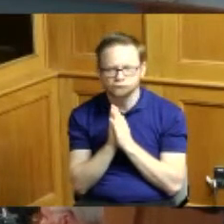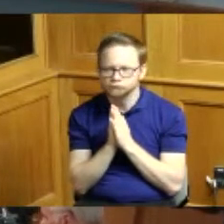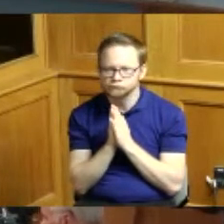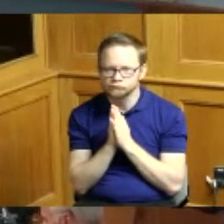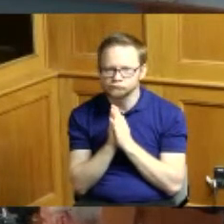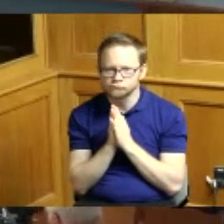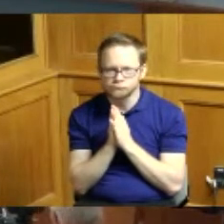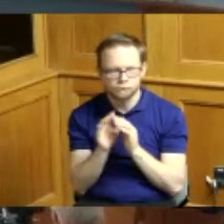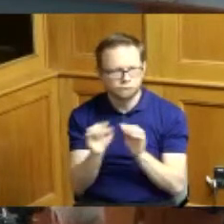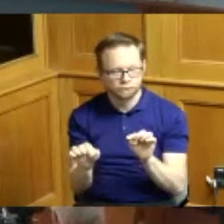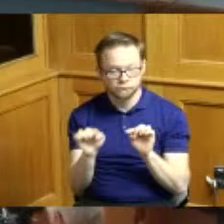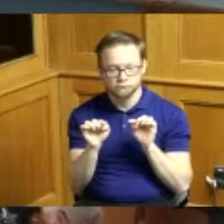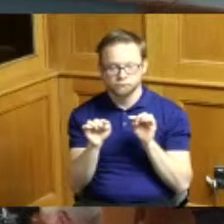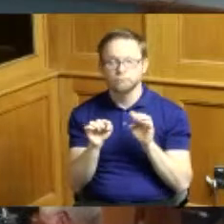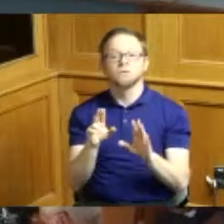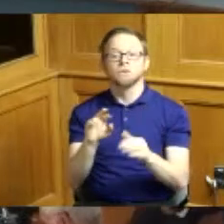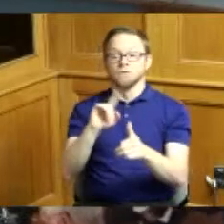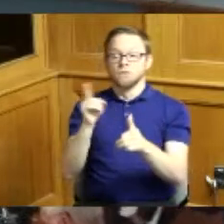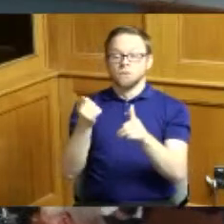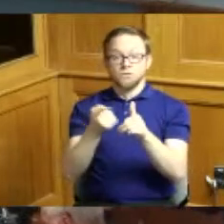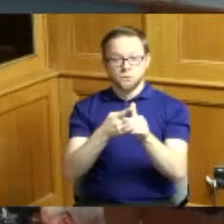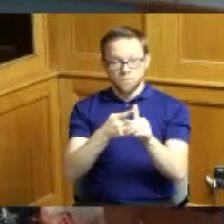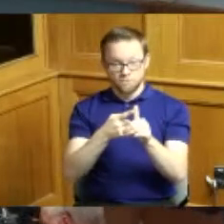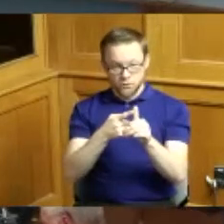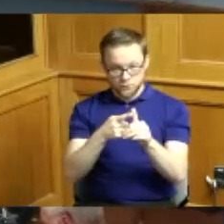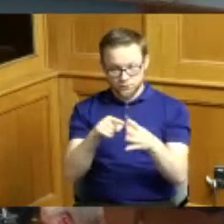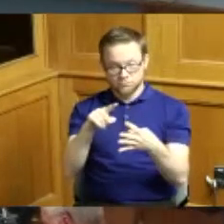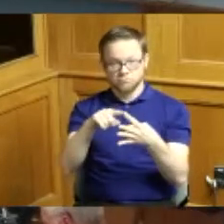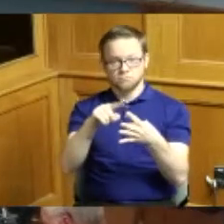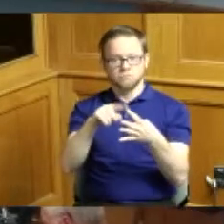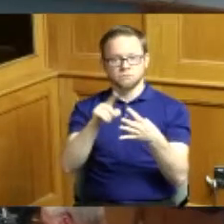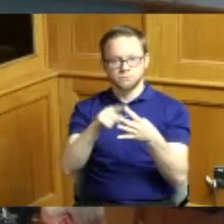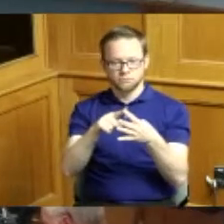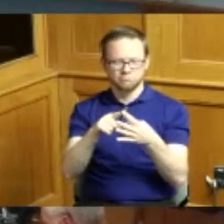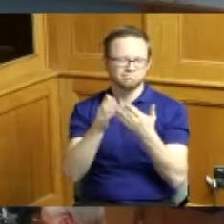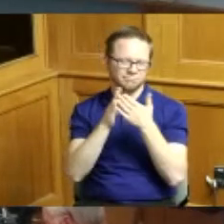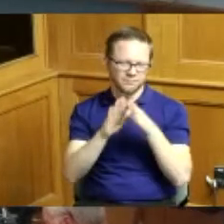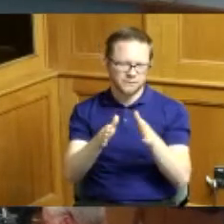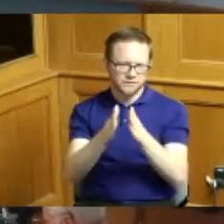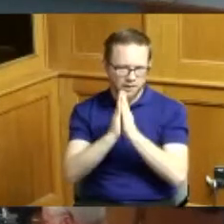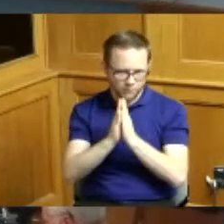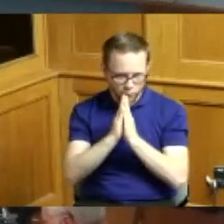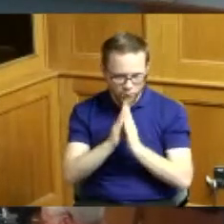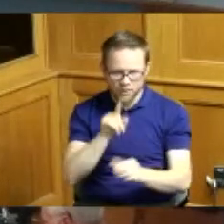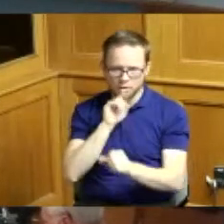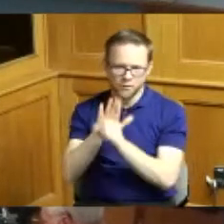no no no no our first item on the agenda is uh silent prayer and a pledge of allegiance and